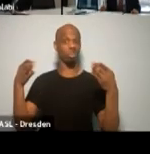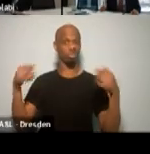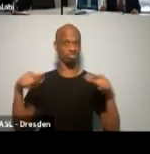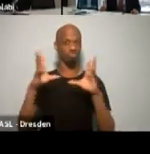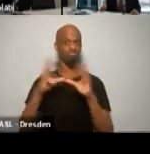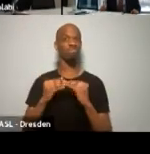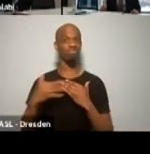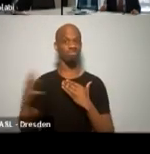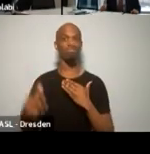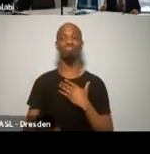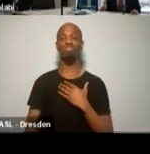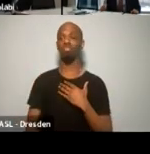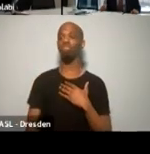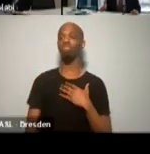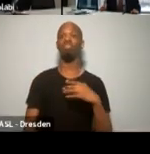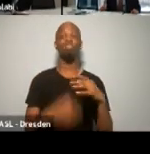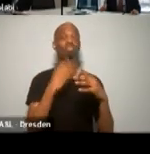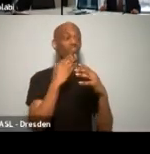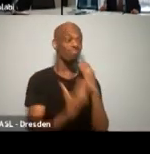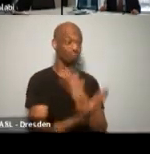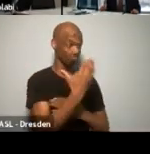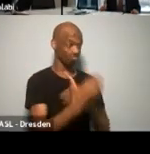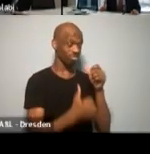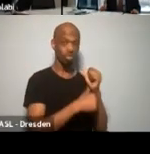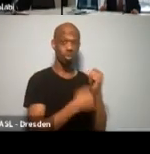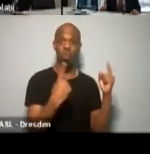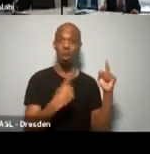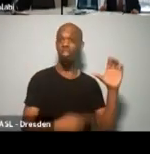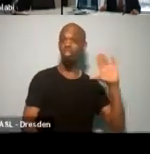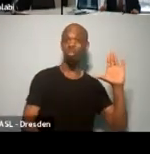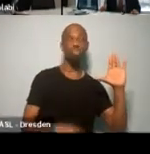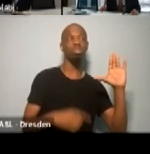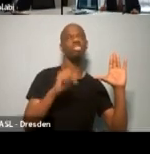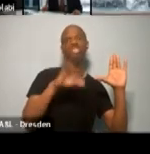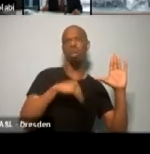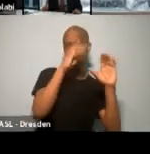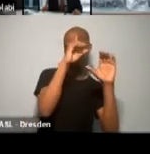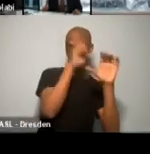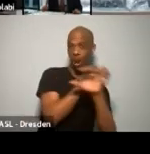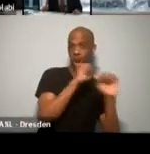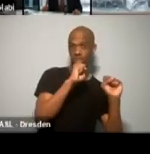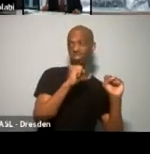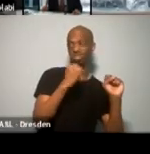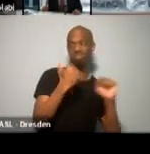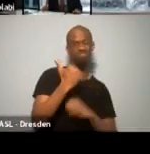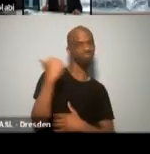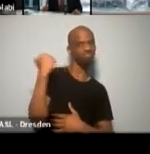Good morning everyone. President Keshen is just across the hallway. He just needs 30 seconds and he will be here.